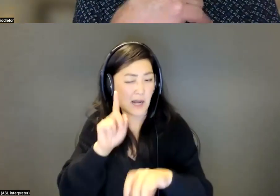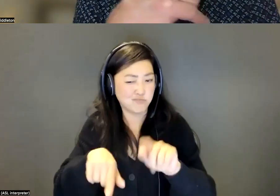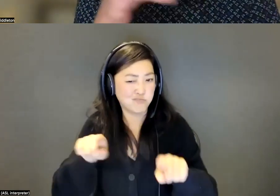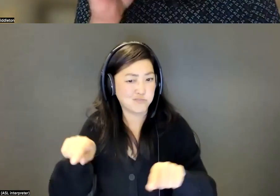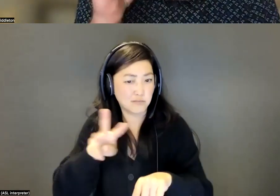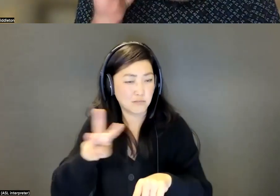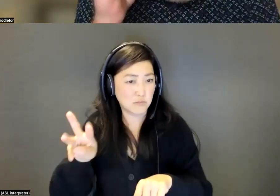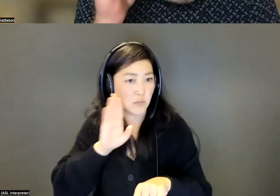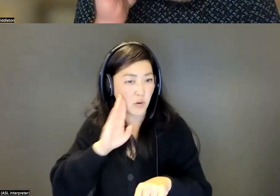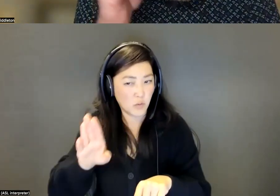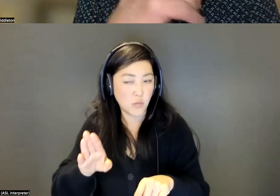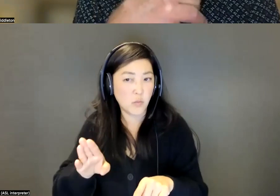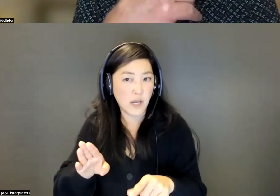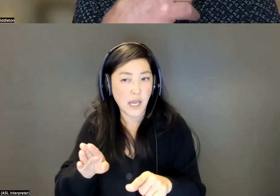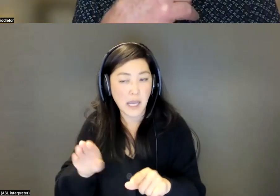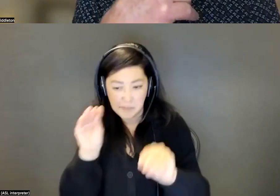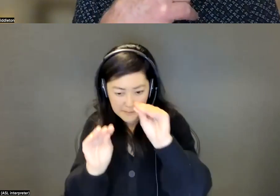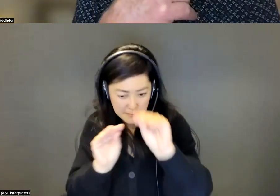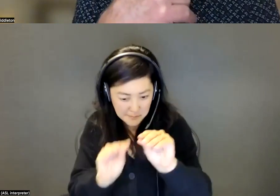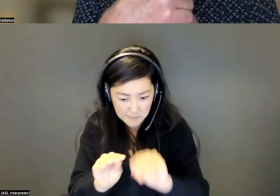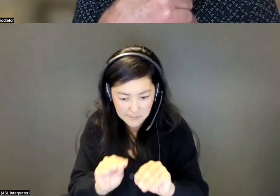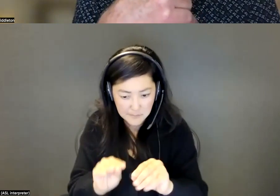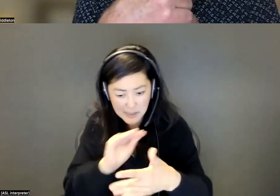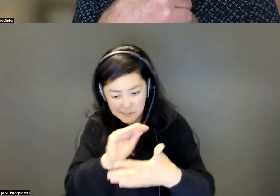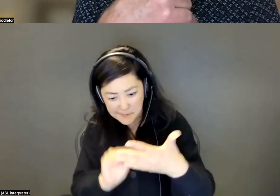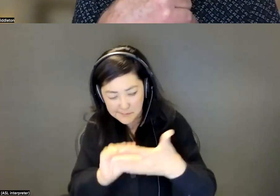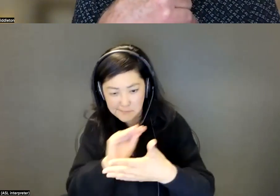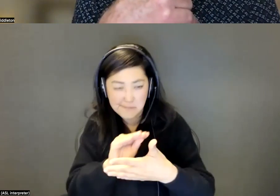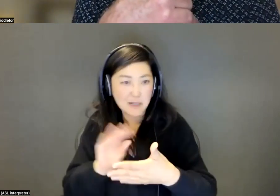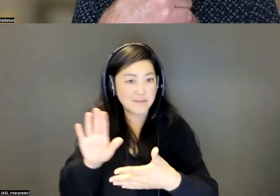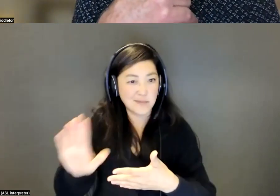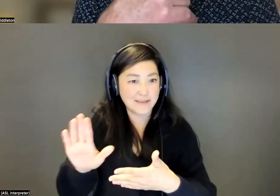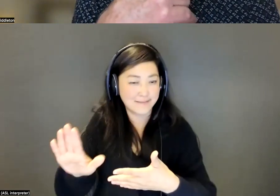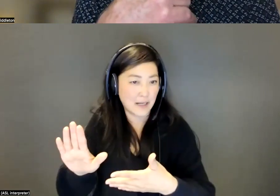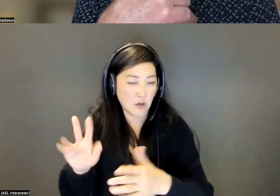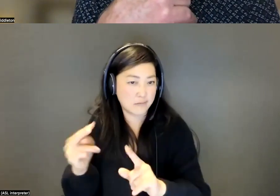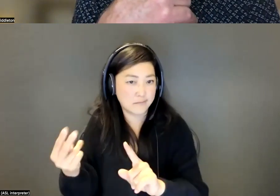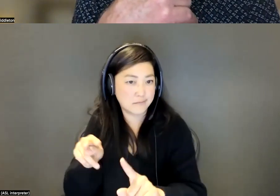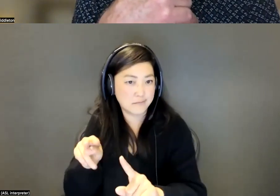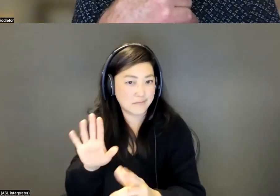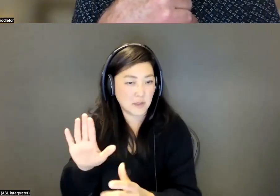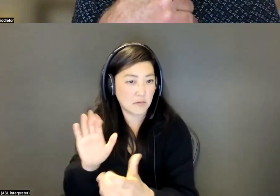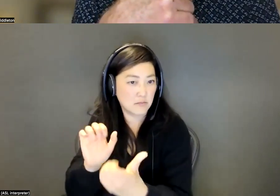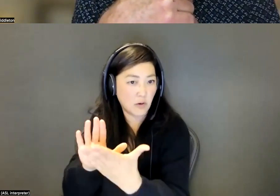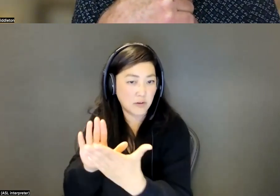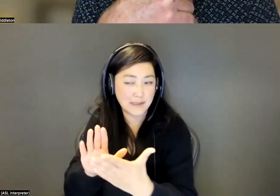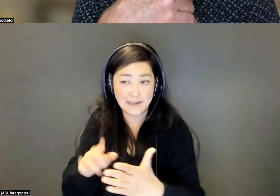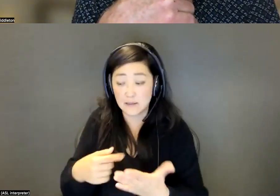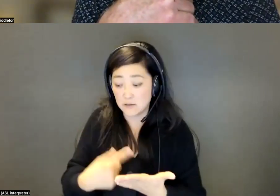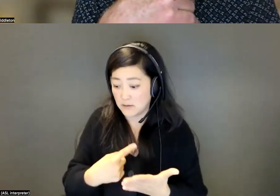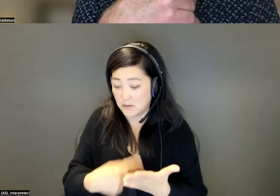sets of metadata in different ways. I could have spent an hour talking about how important